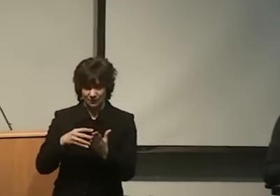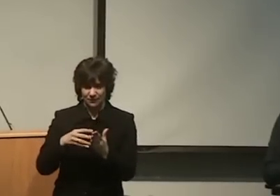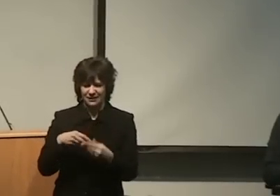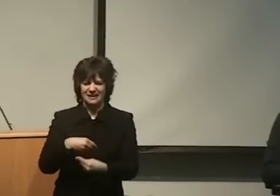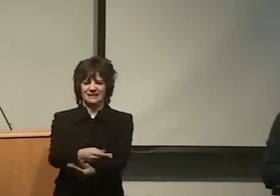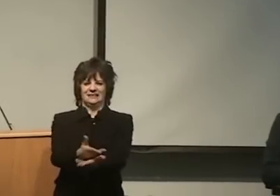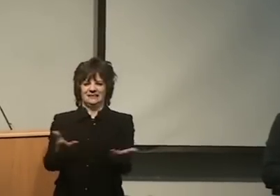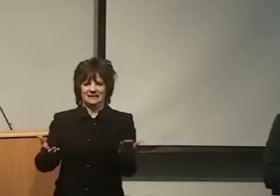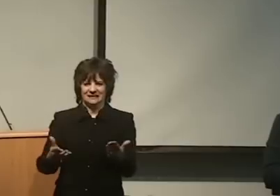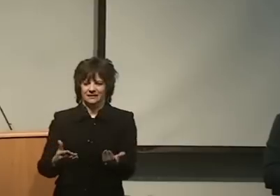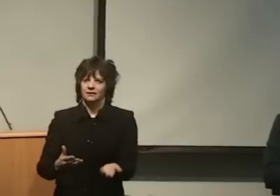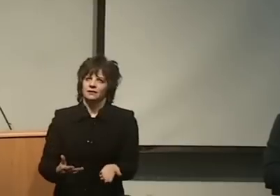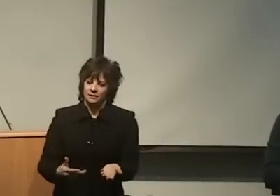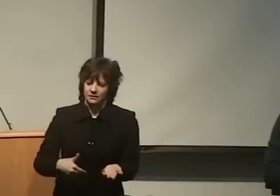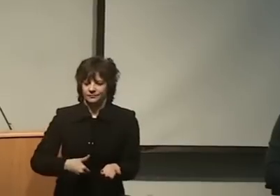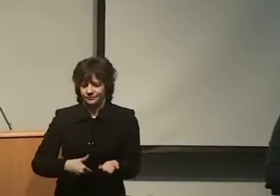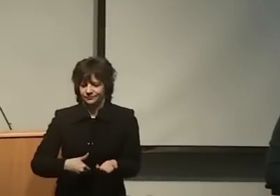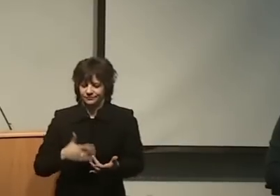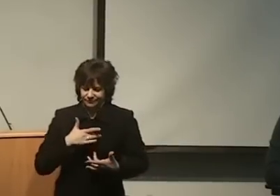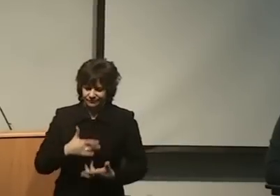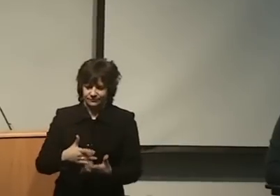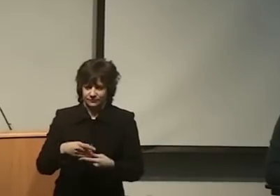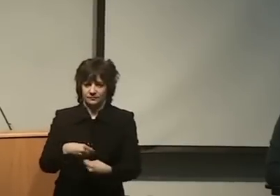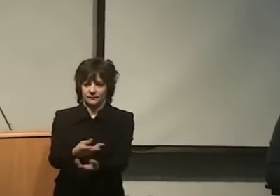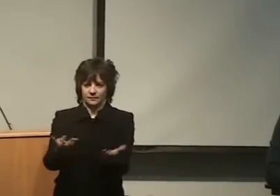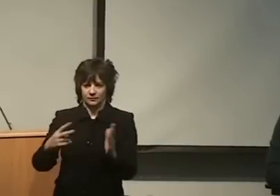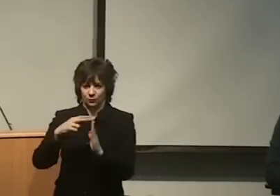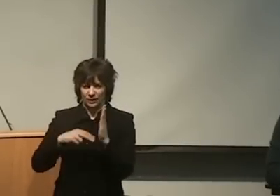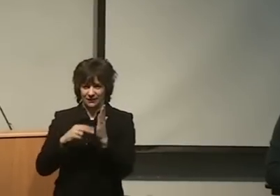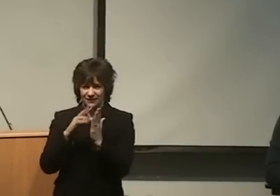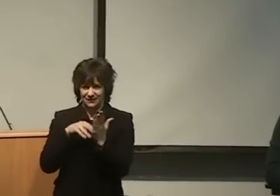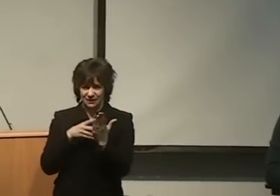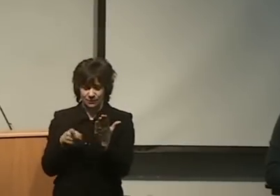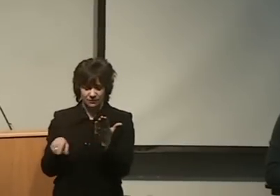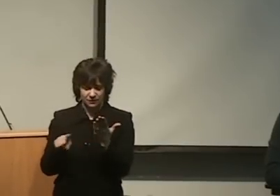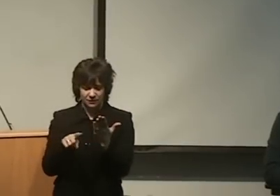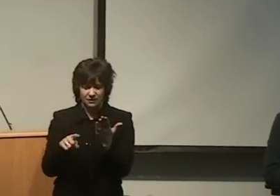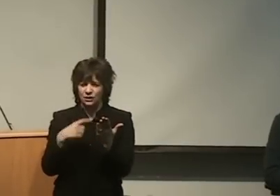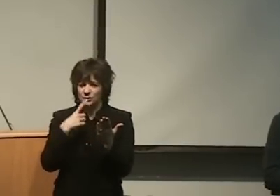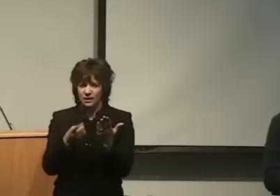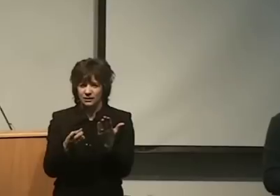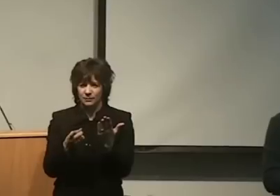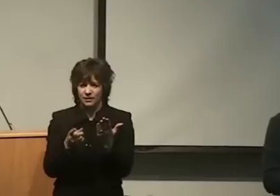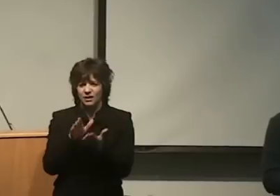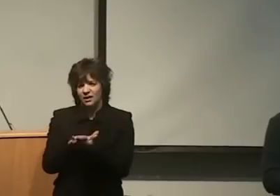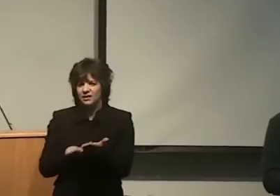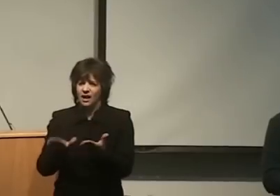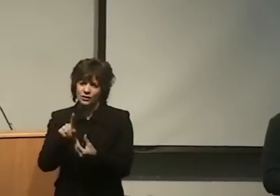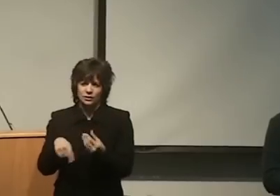and give them the syllabus reading you're sending the message college is all about finding the easiest classes.